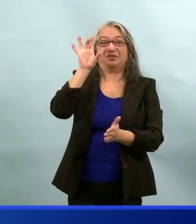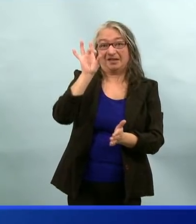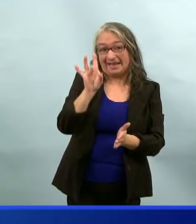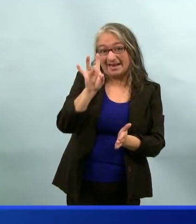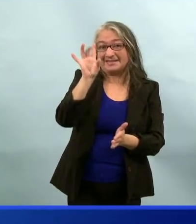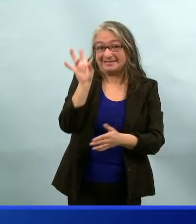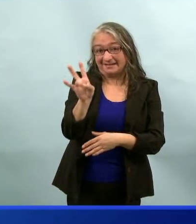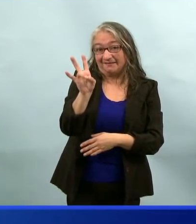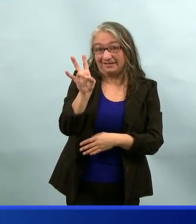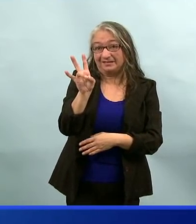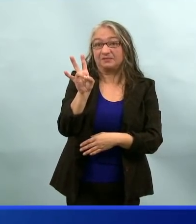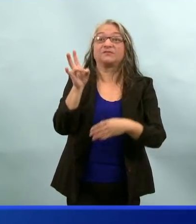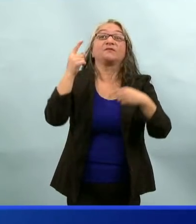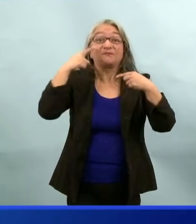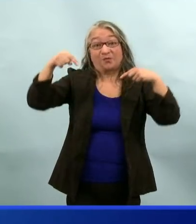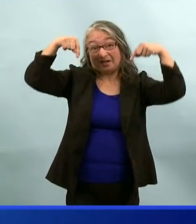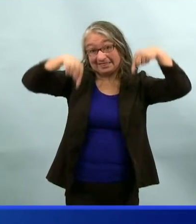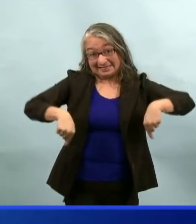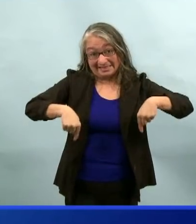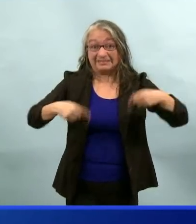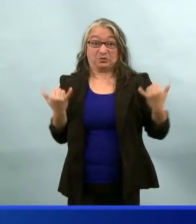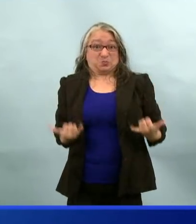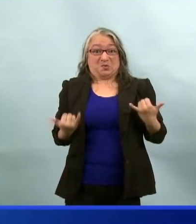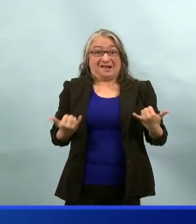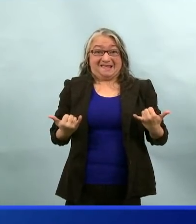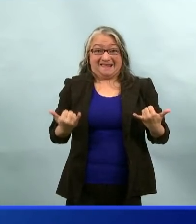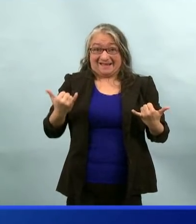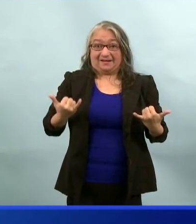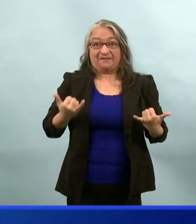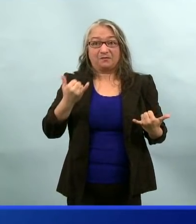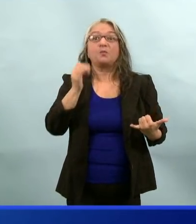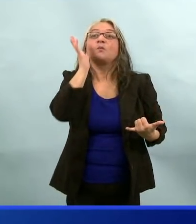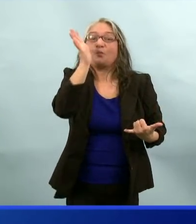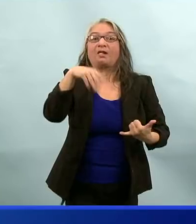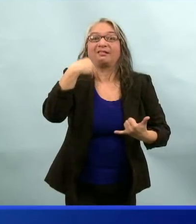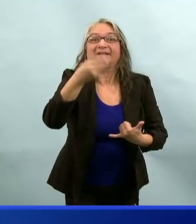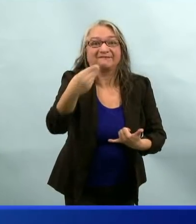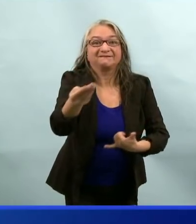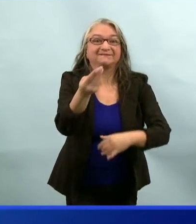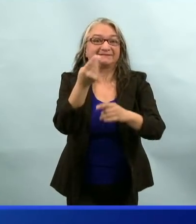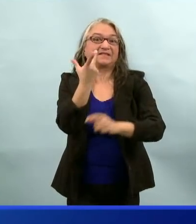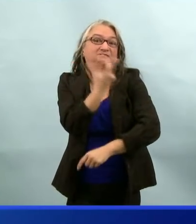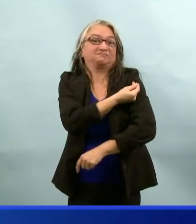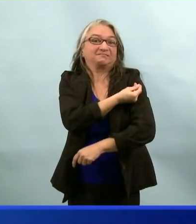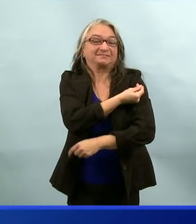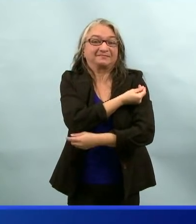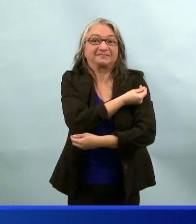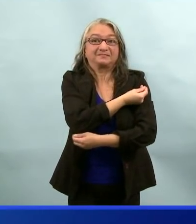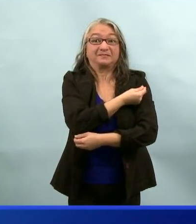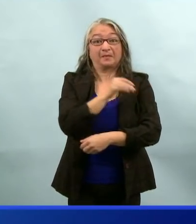age group so that's a high level picture of where we're at as a province from a numbers perspective